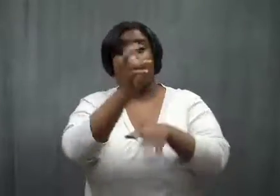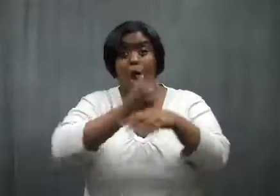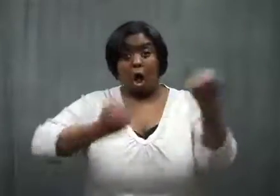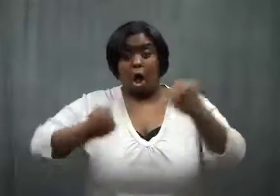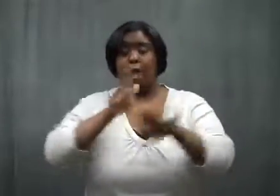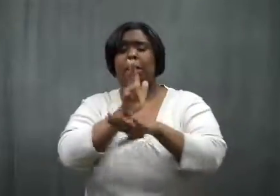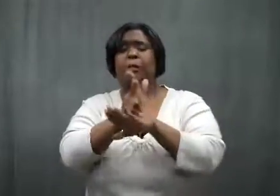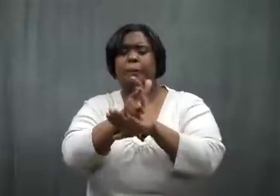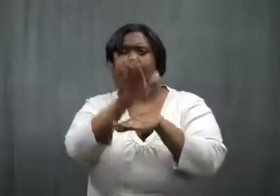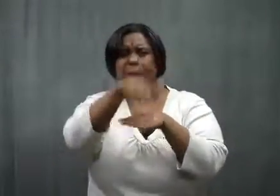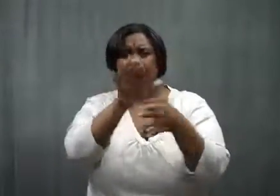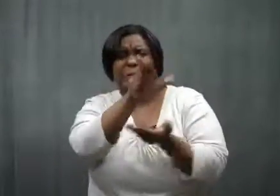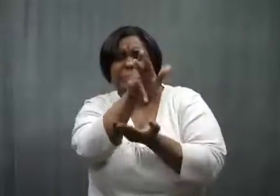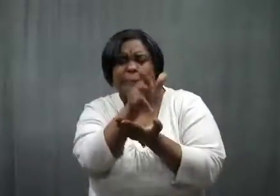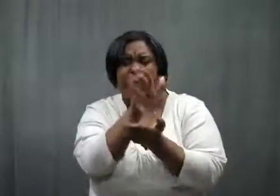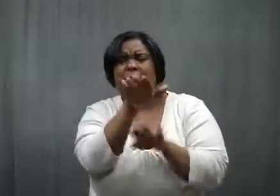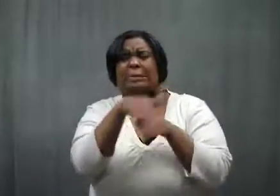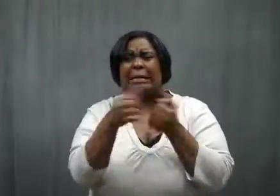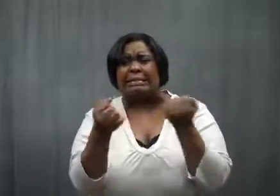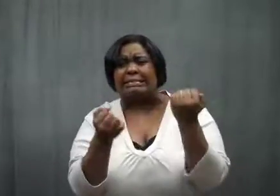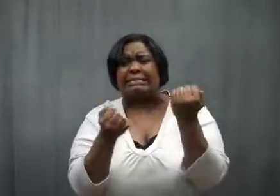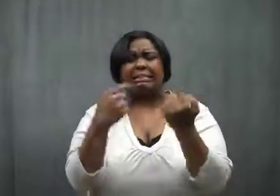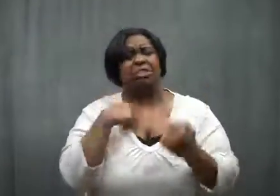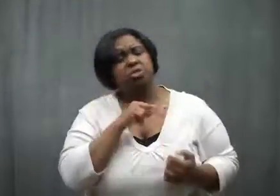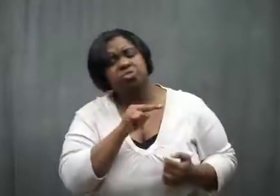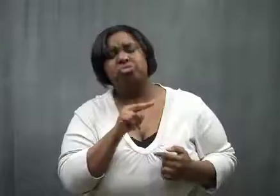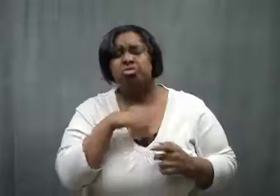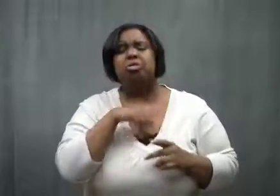Cars drove slowly on account of the wind.